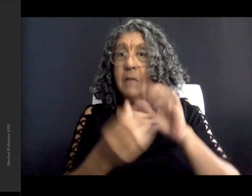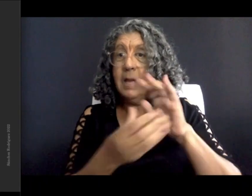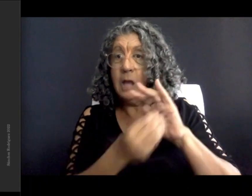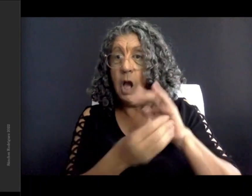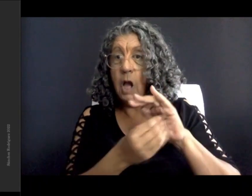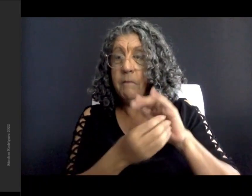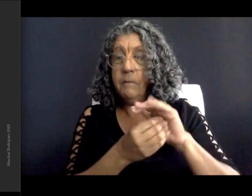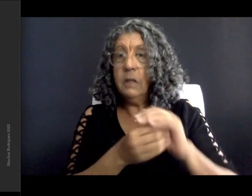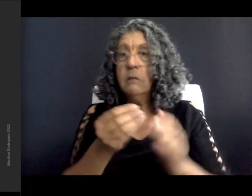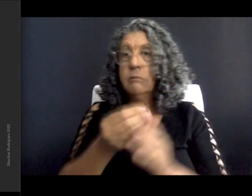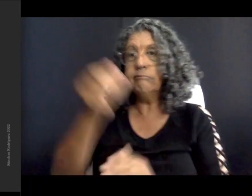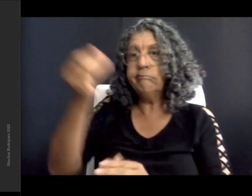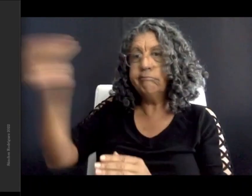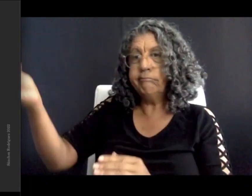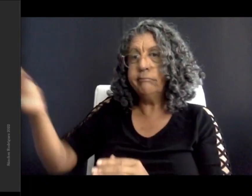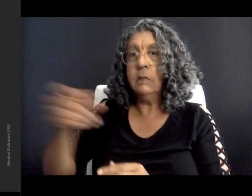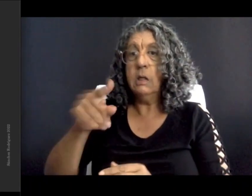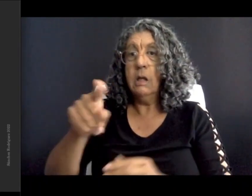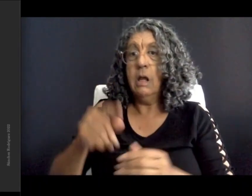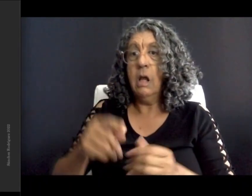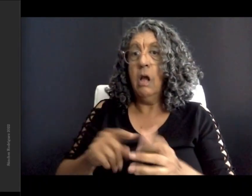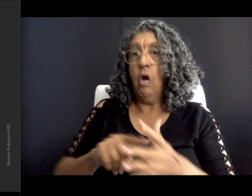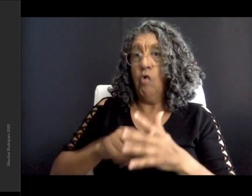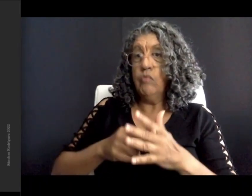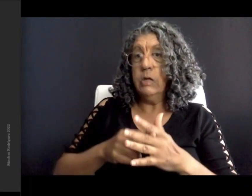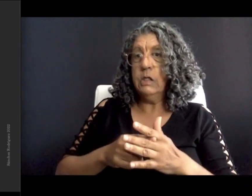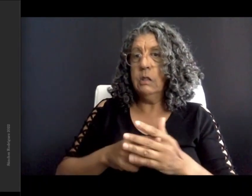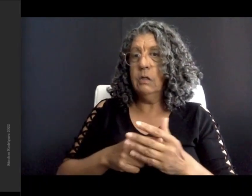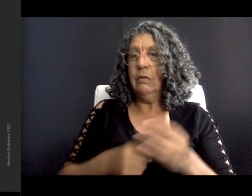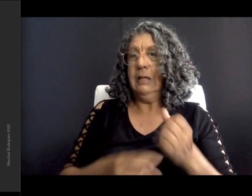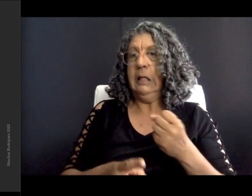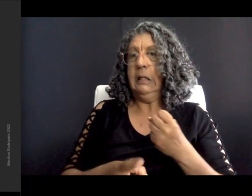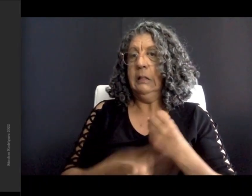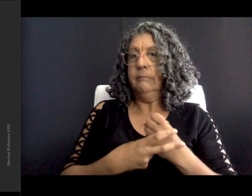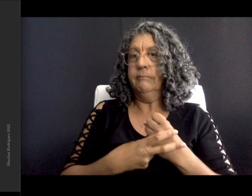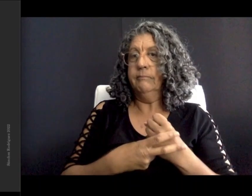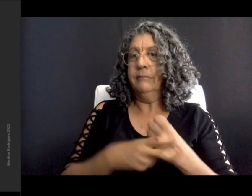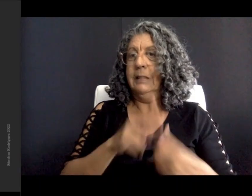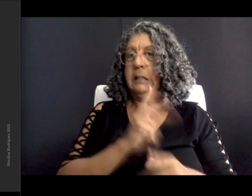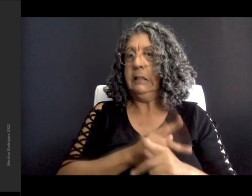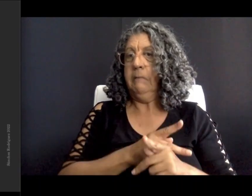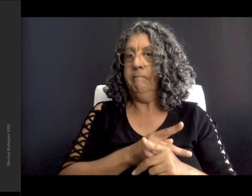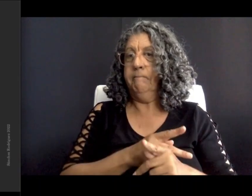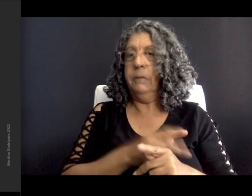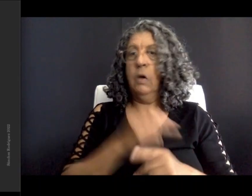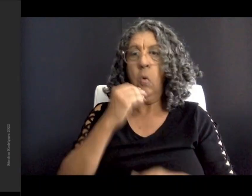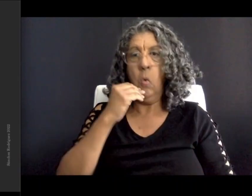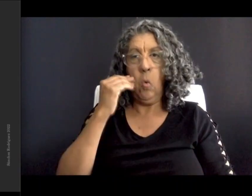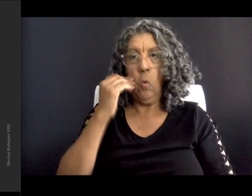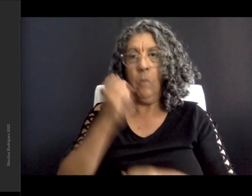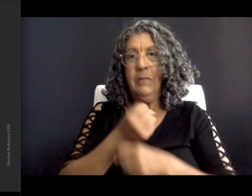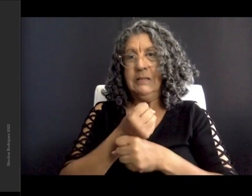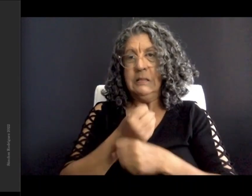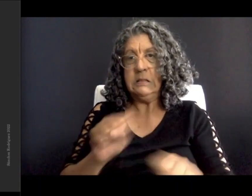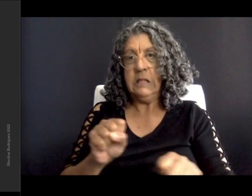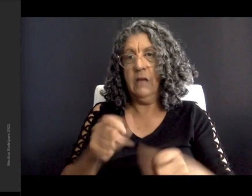for this information so you can make a copy and give the copy to the Social Security and keep the original home in a safe place.